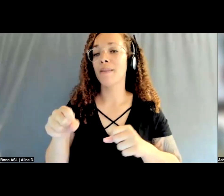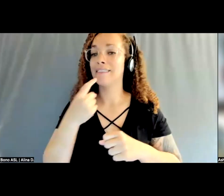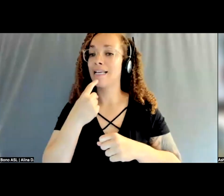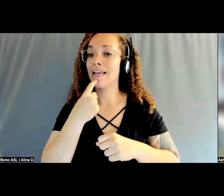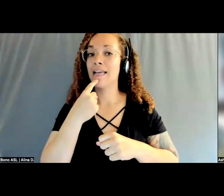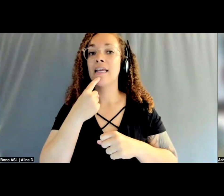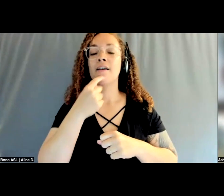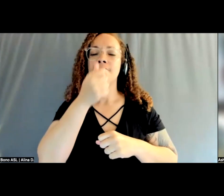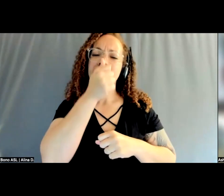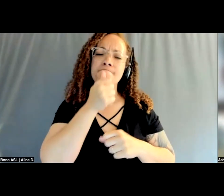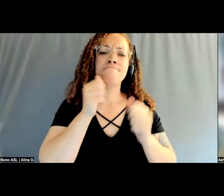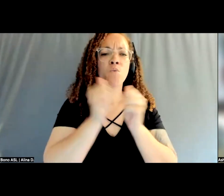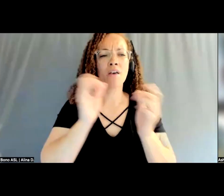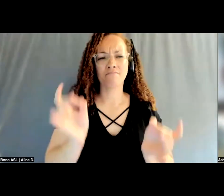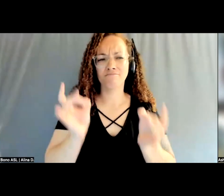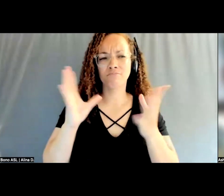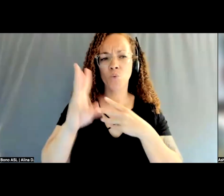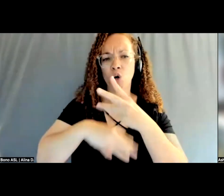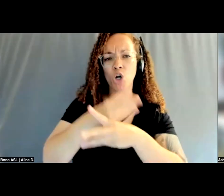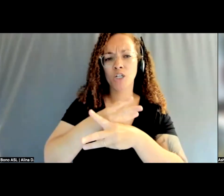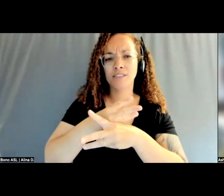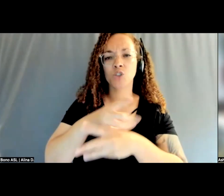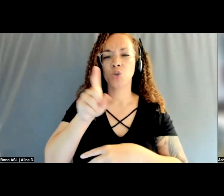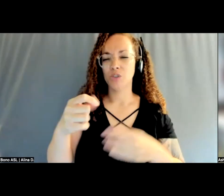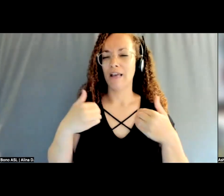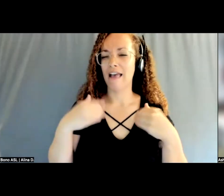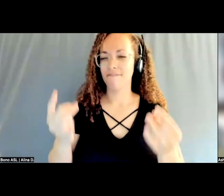crooked world one needs unstraight and crooked paths - Rex Nettleford